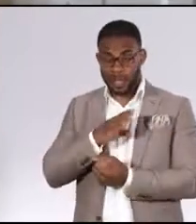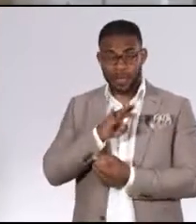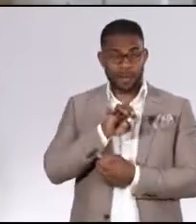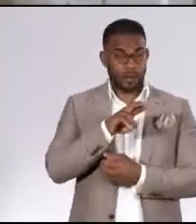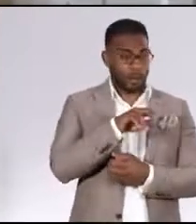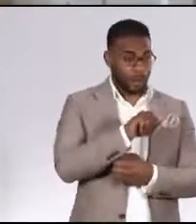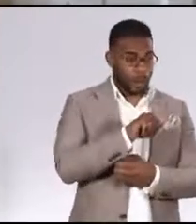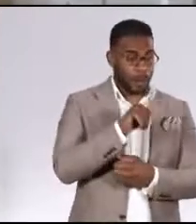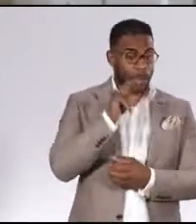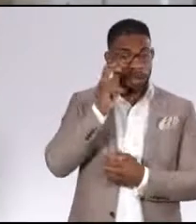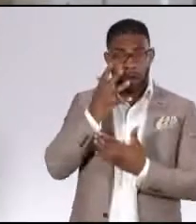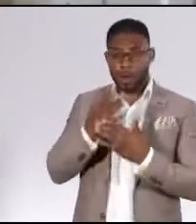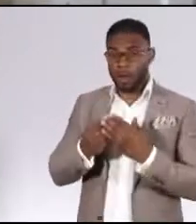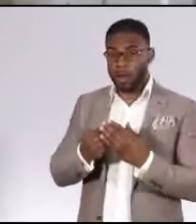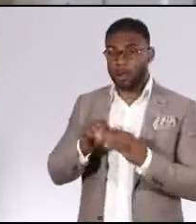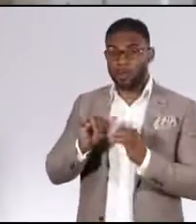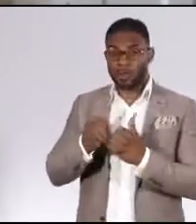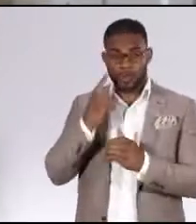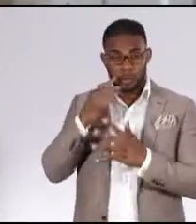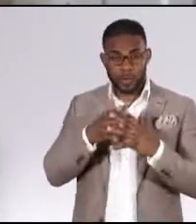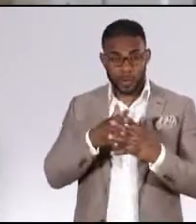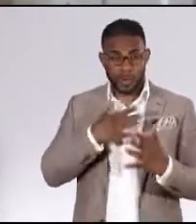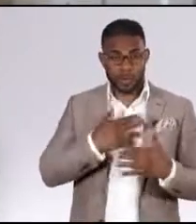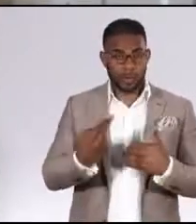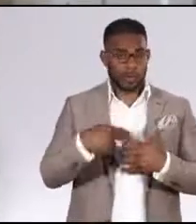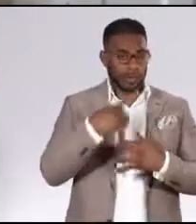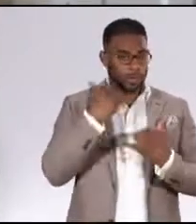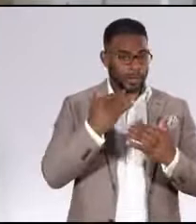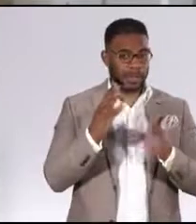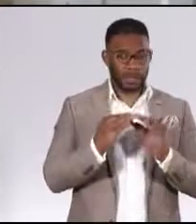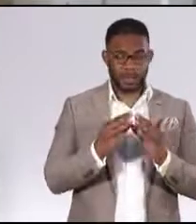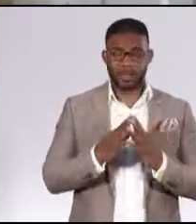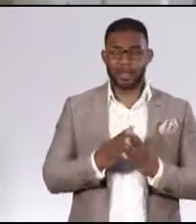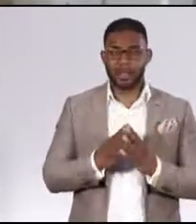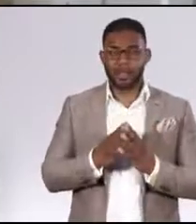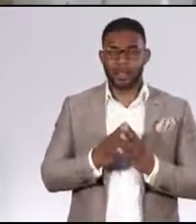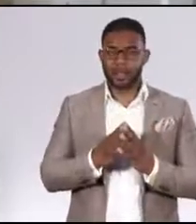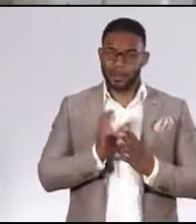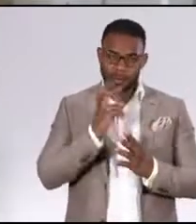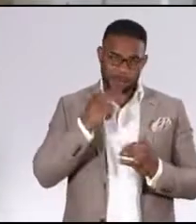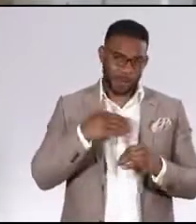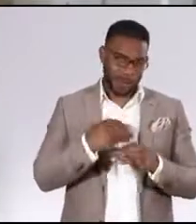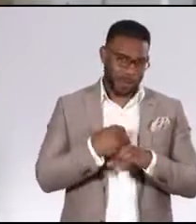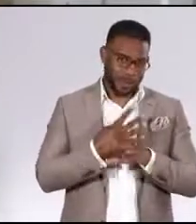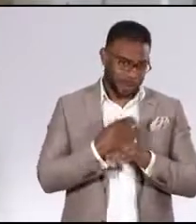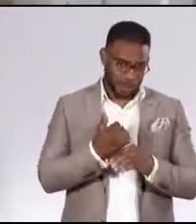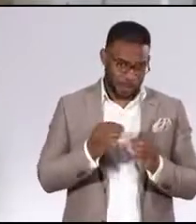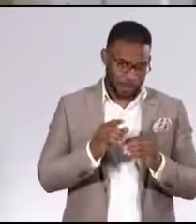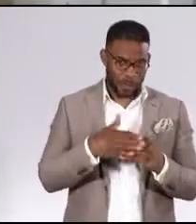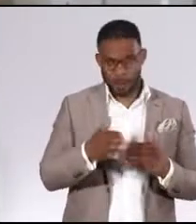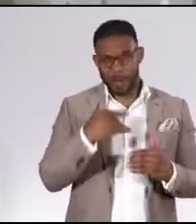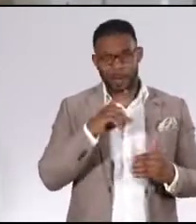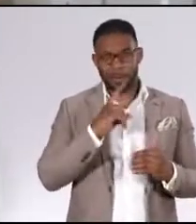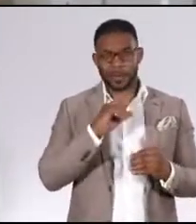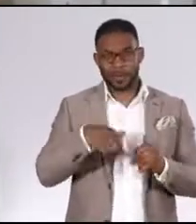We're really a very pleased to join you for today's meeting, and uh you won't see me on video, but I will be uh I will be here